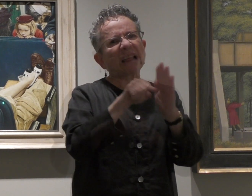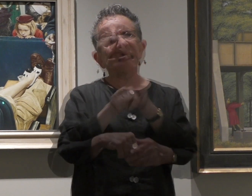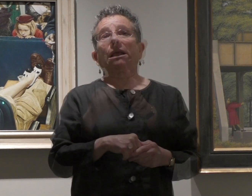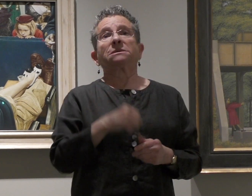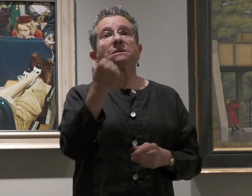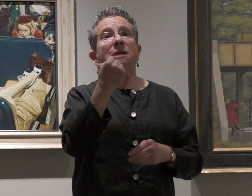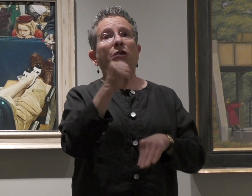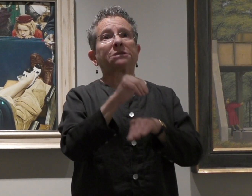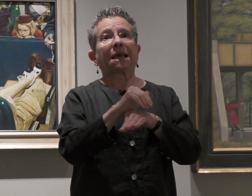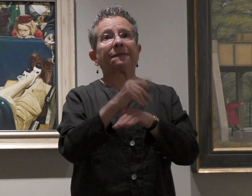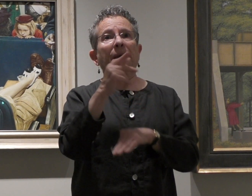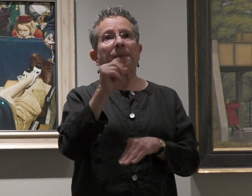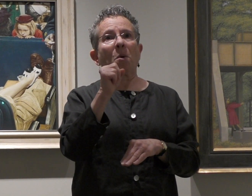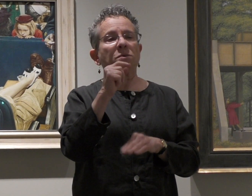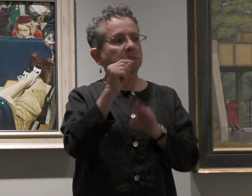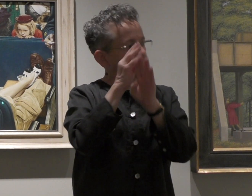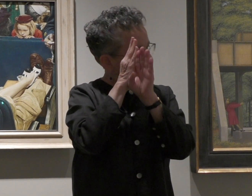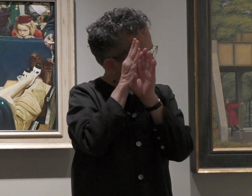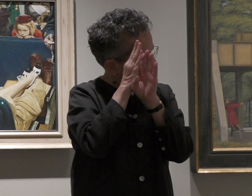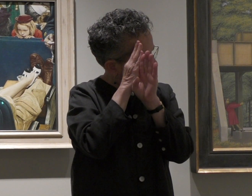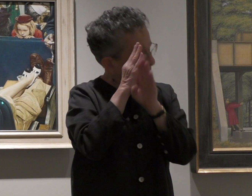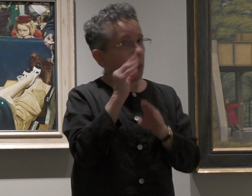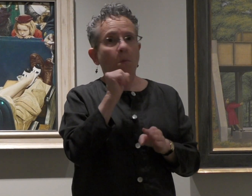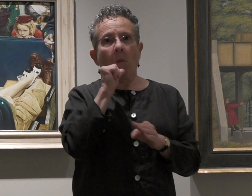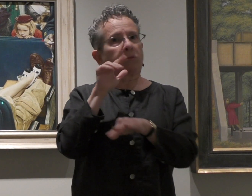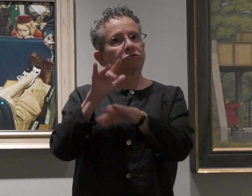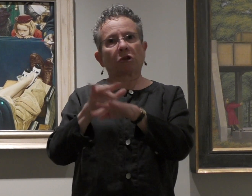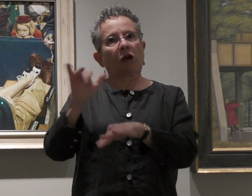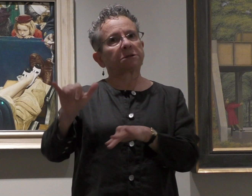The Saturday Evening Post turned a blind eye to these happenings and wouldn't address them.